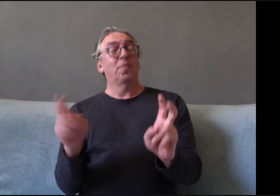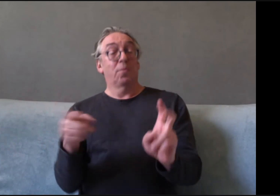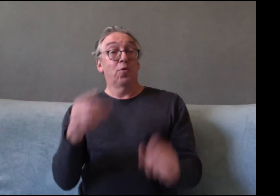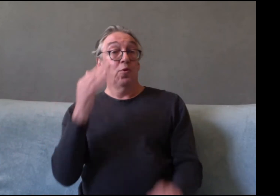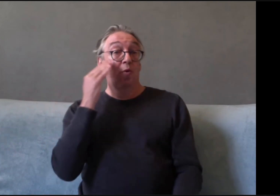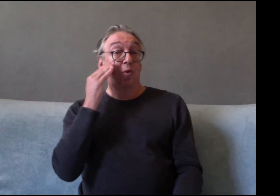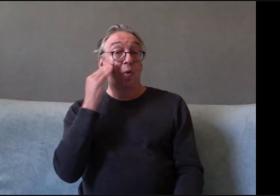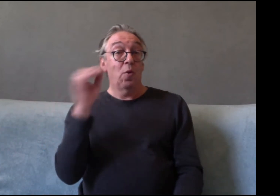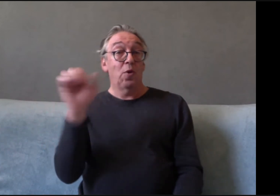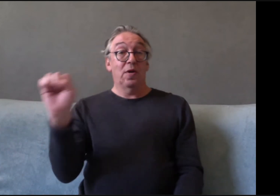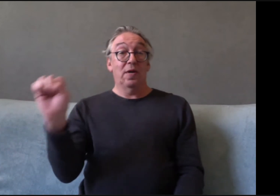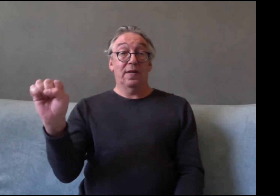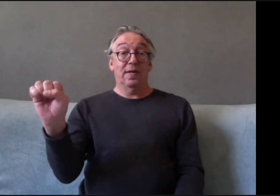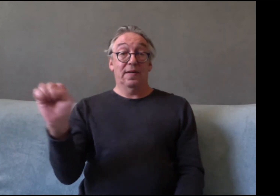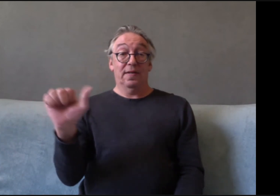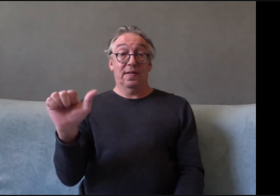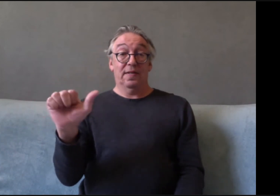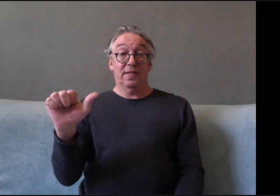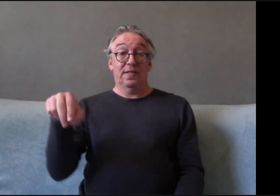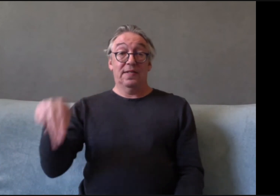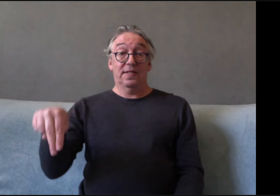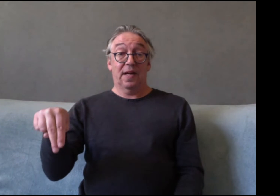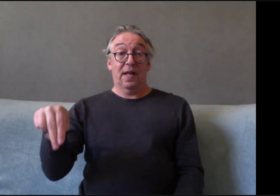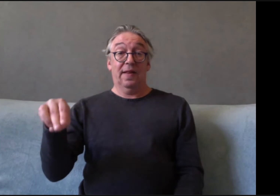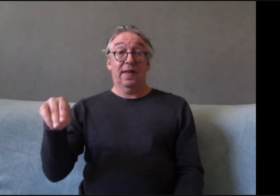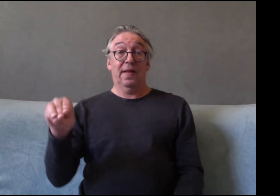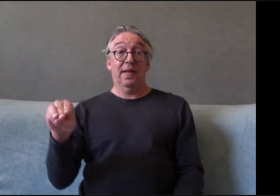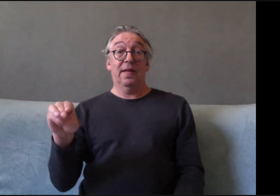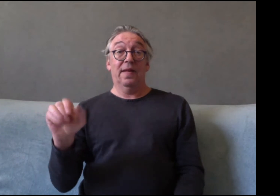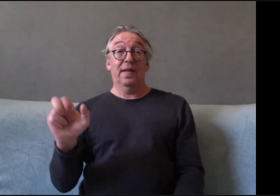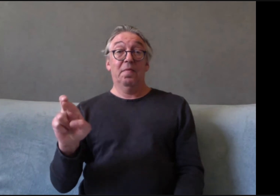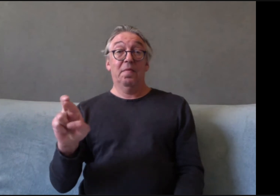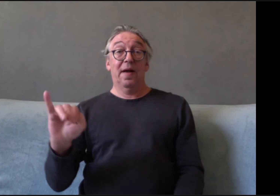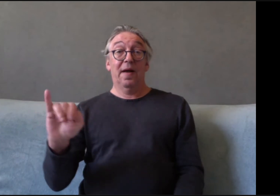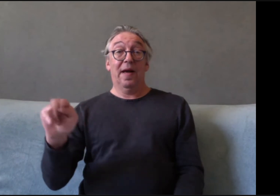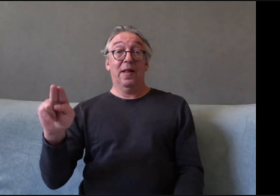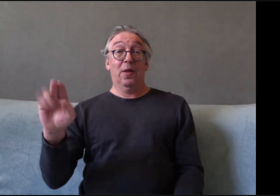the first bioethics committee in the world that approved an opinion